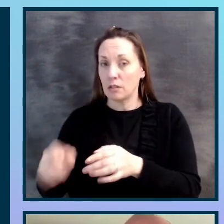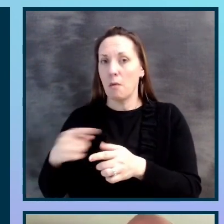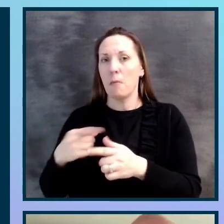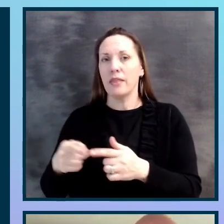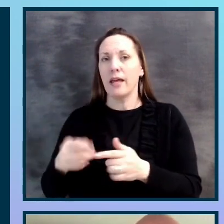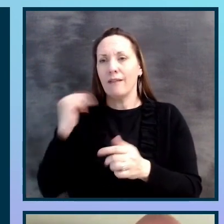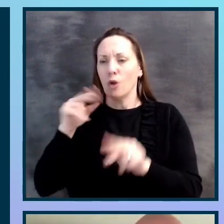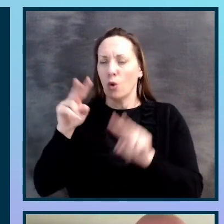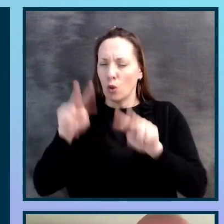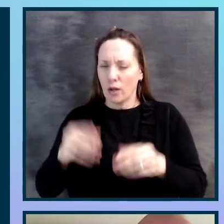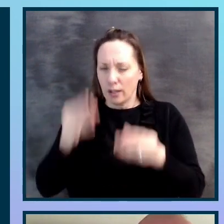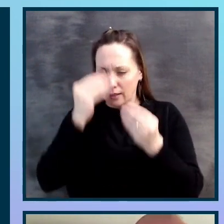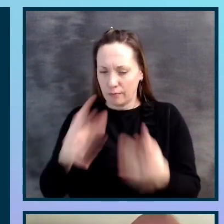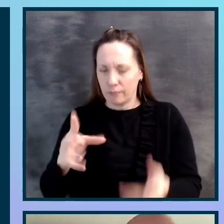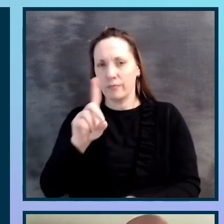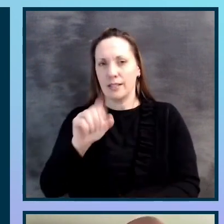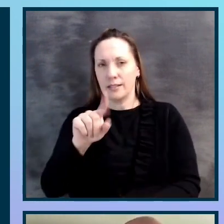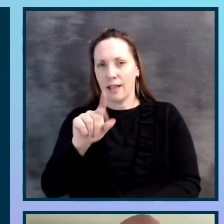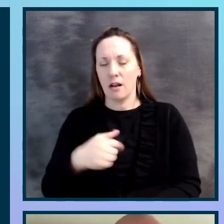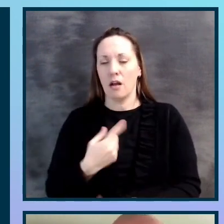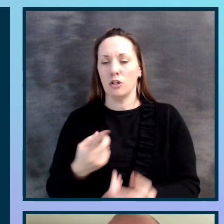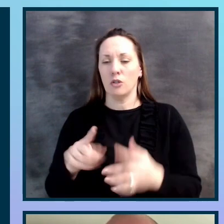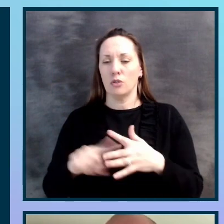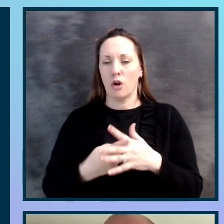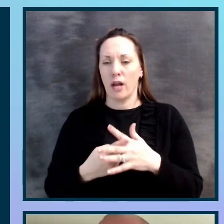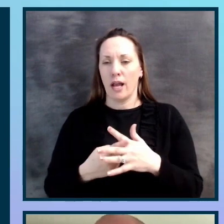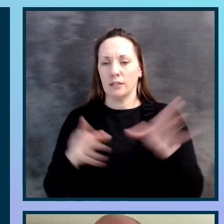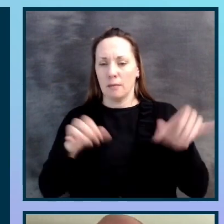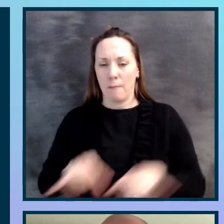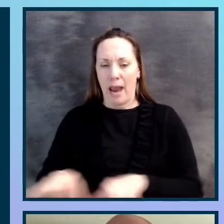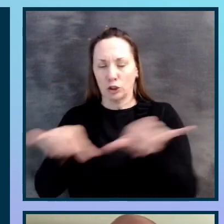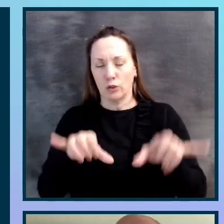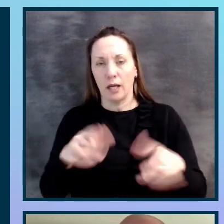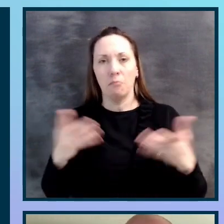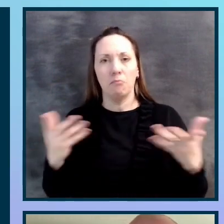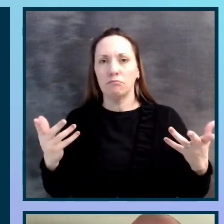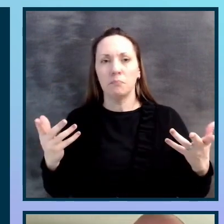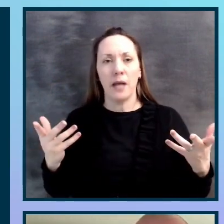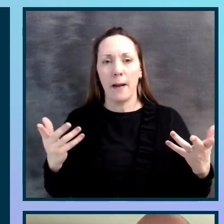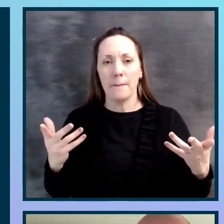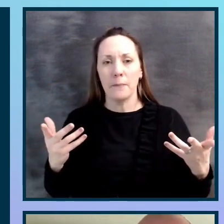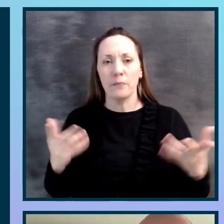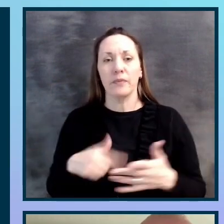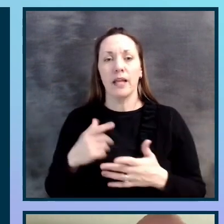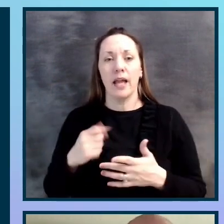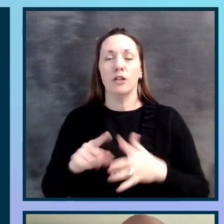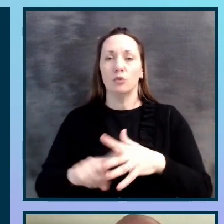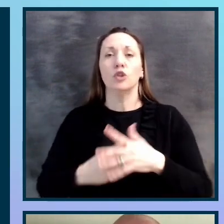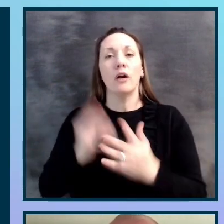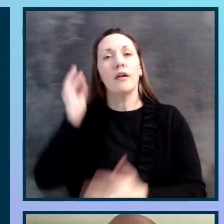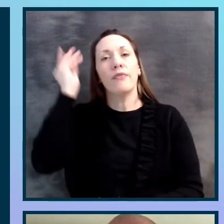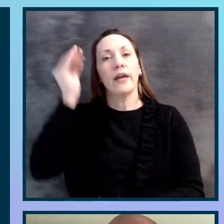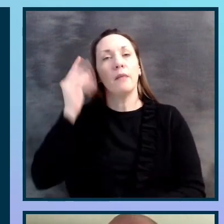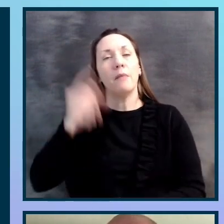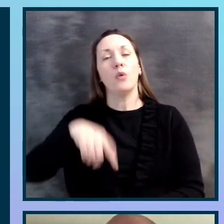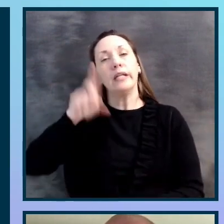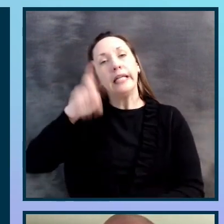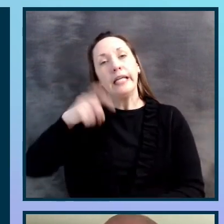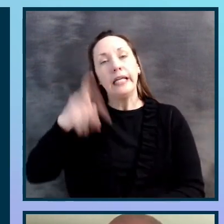and you start adding mainstream need within those, and you start thinking about need in its greatest context.